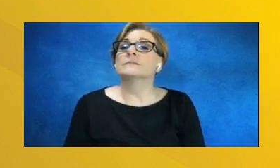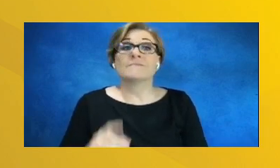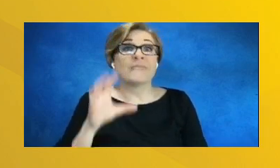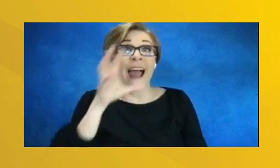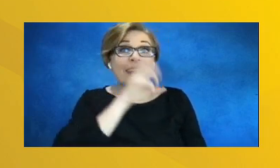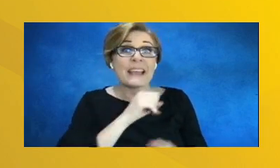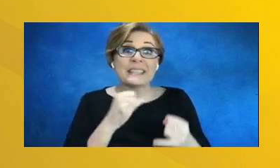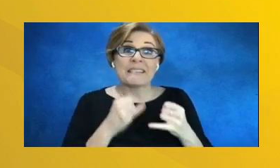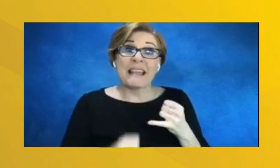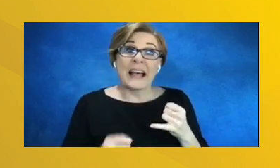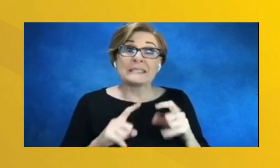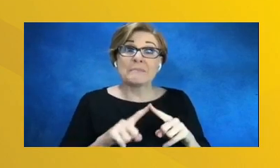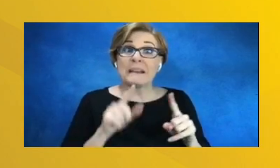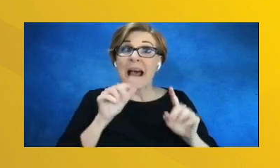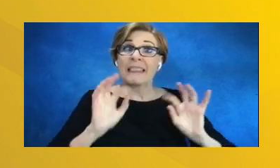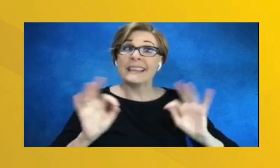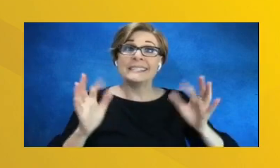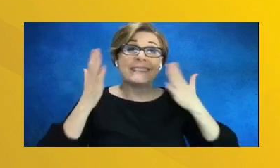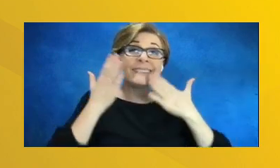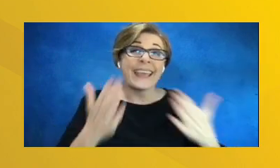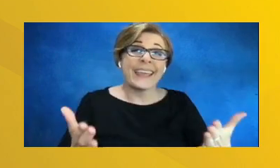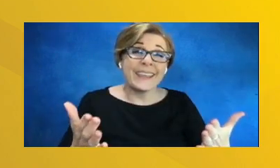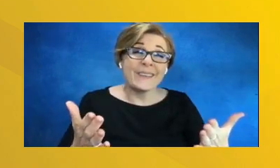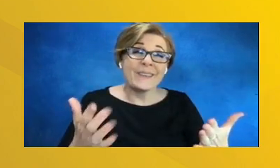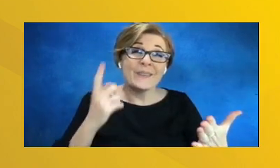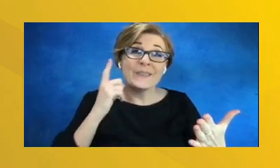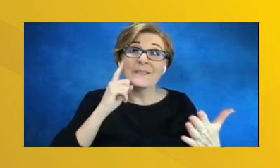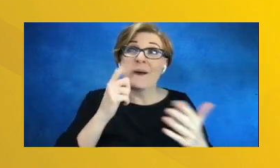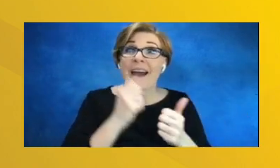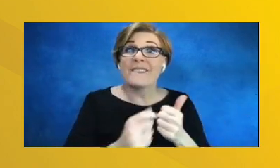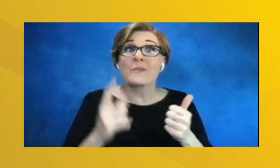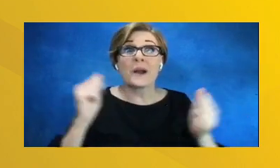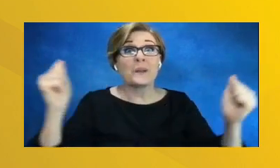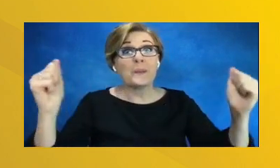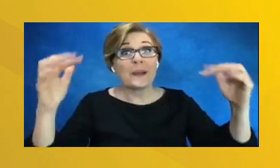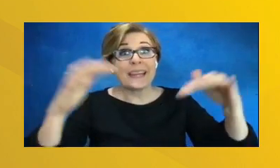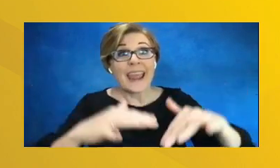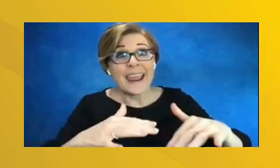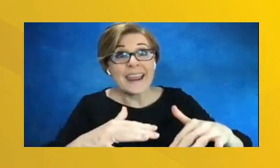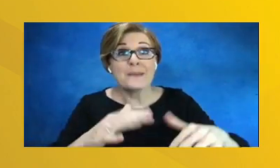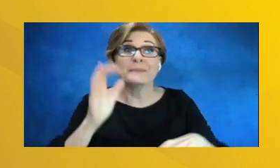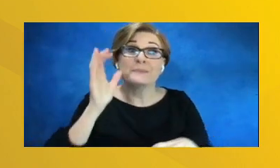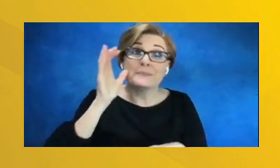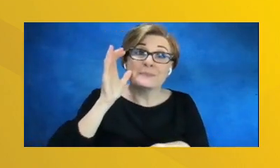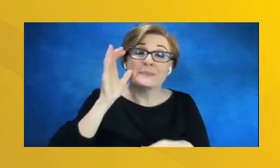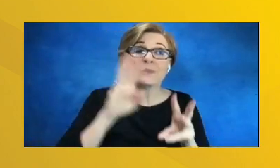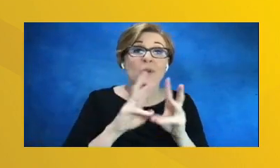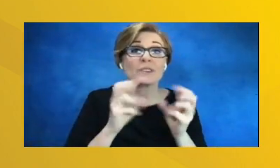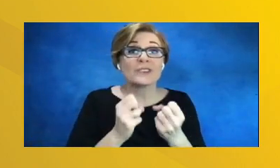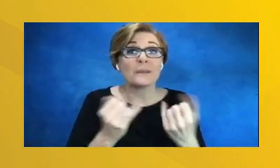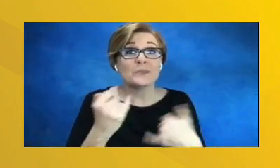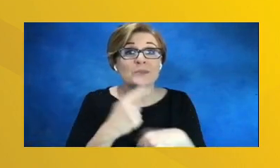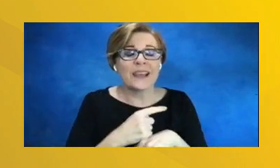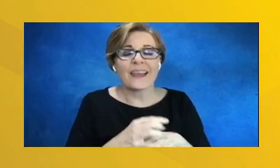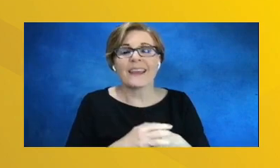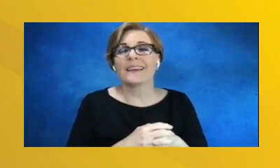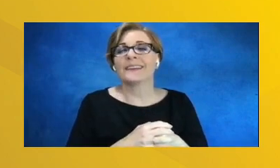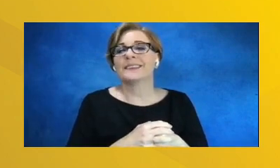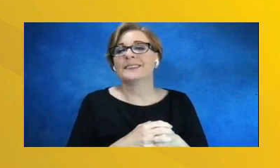you to everyone who came to hear us speak. And I cannot wait for this upcoming school year.